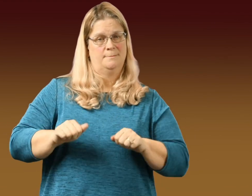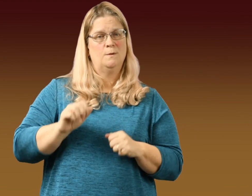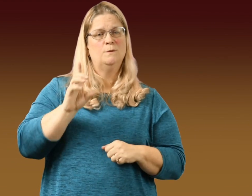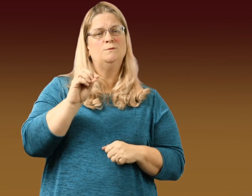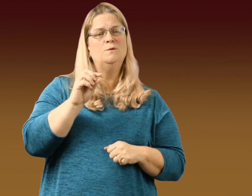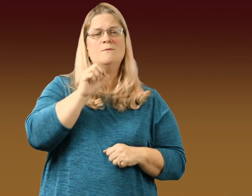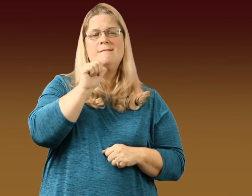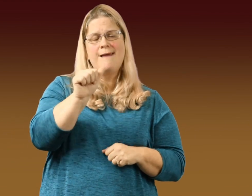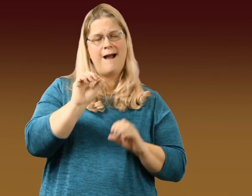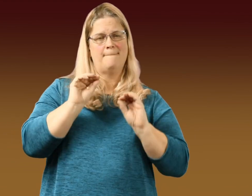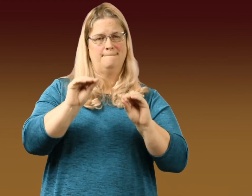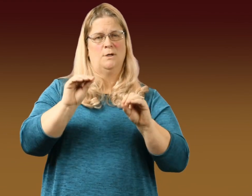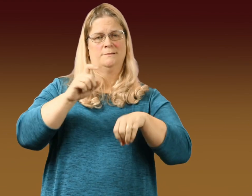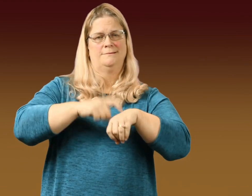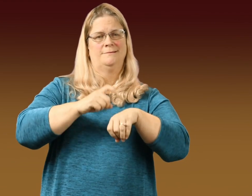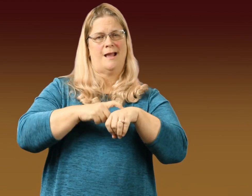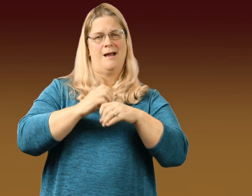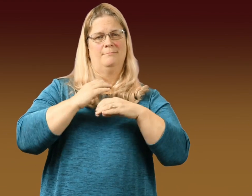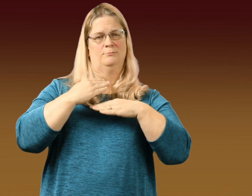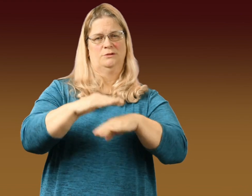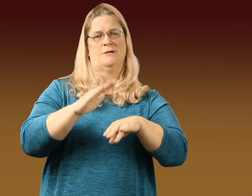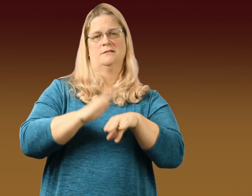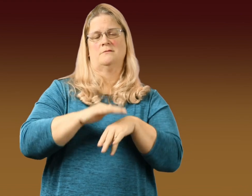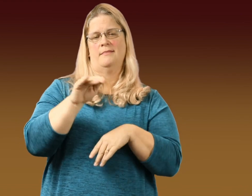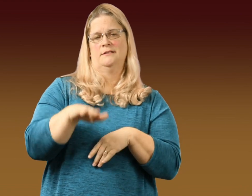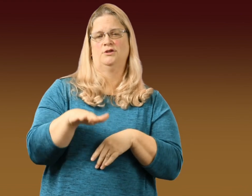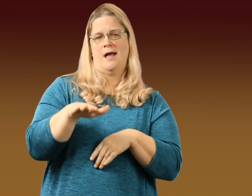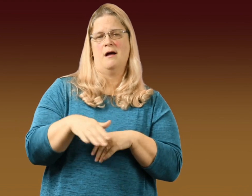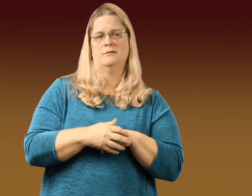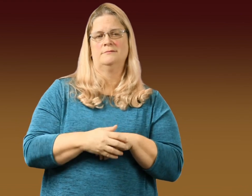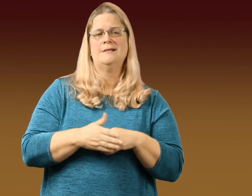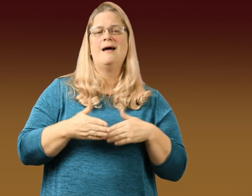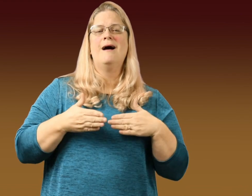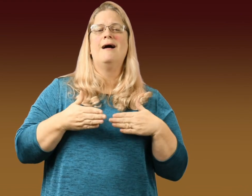If at all possible, do not put time restraints on the child.